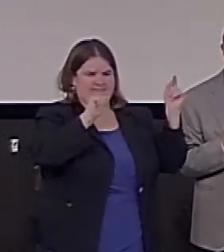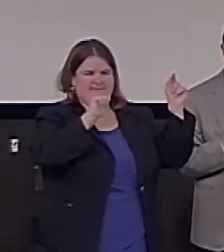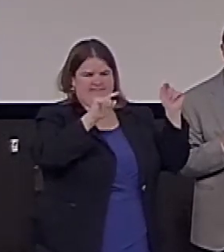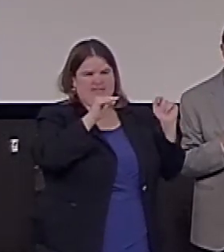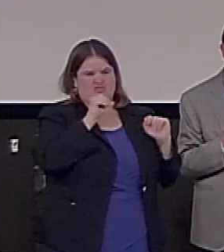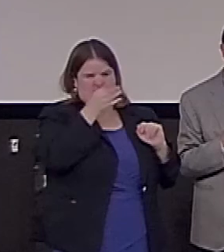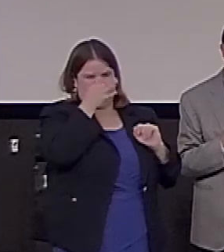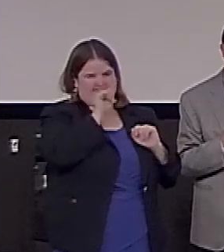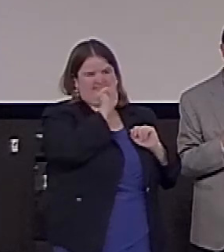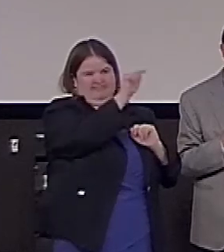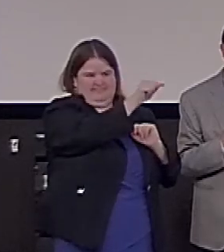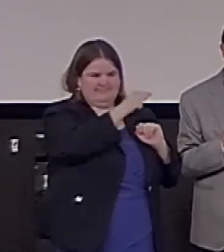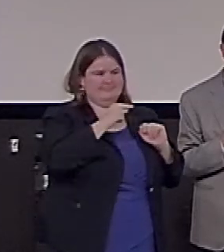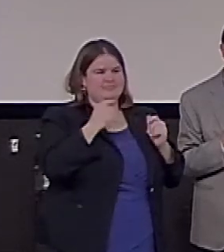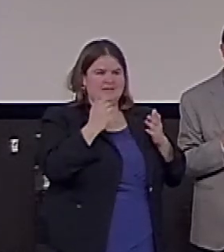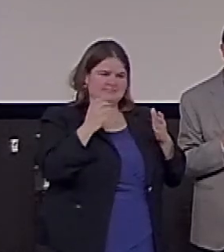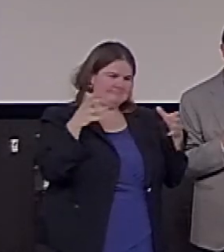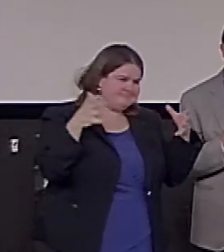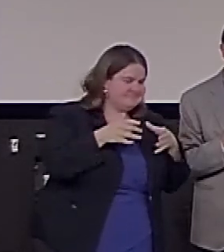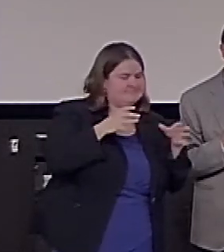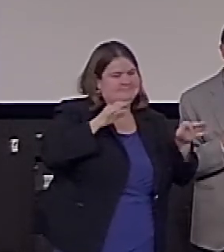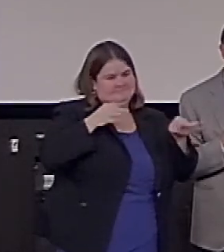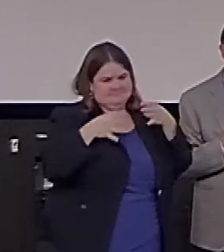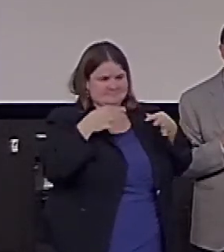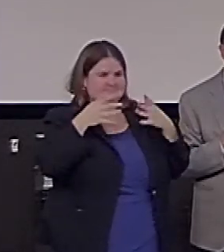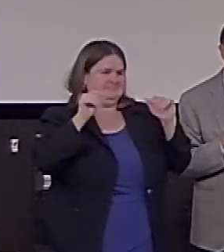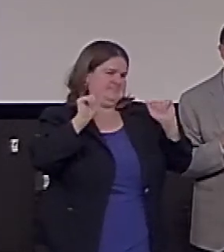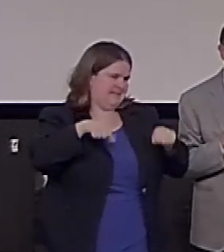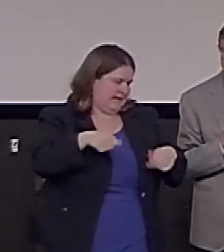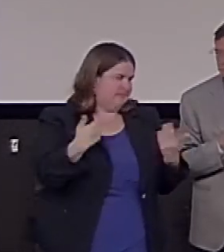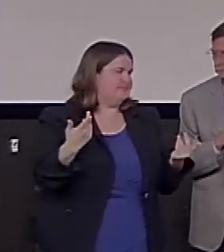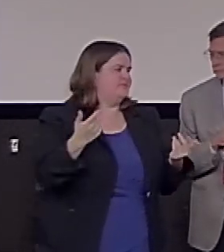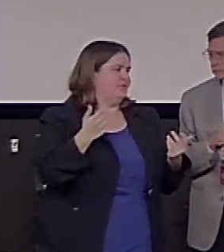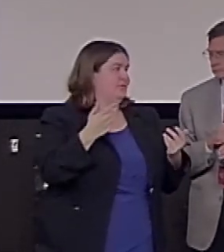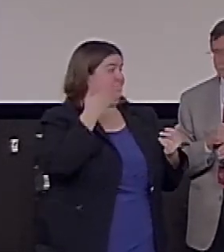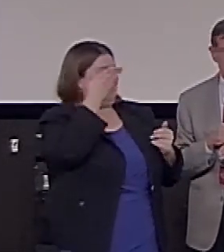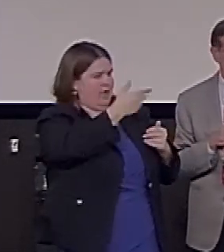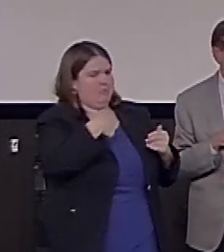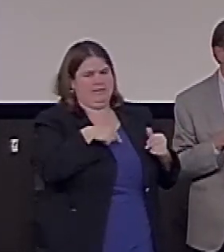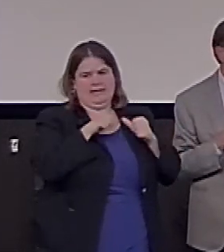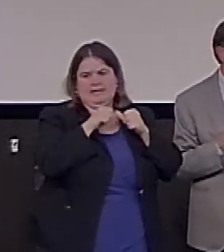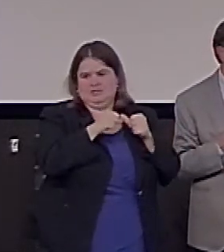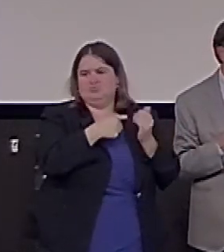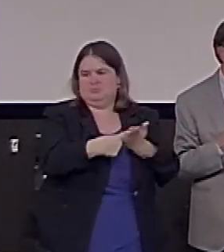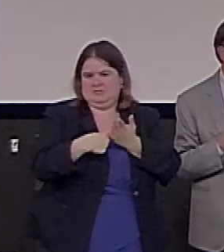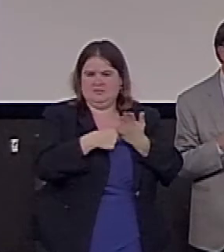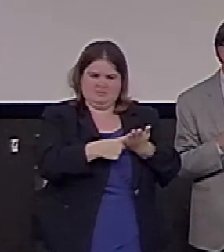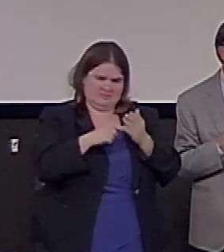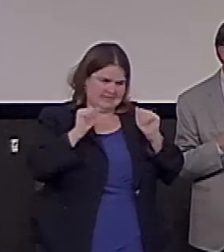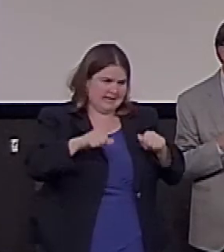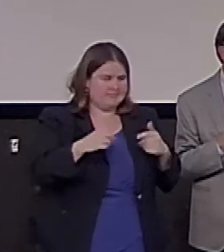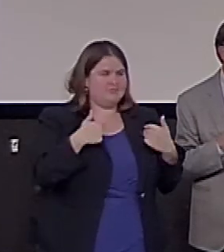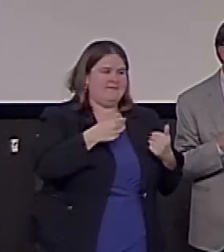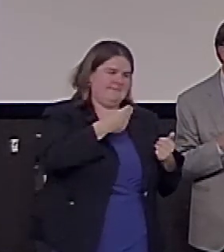So just across the way. Come and join us. And we can continue the conversation there. With some food and drinks.